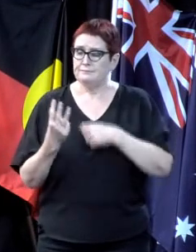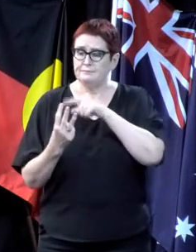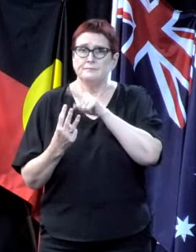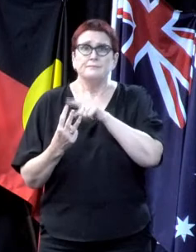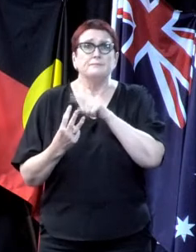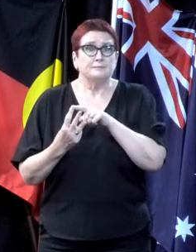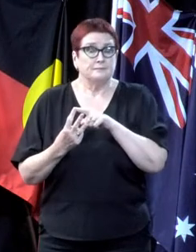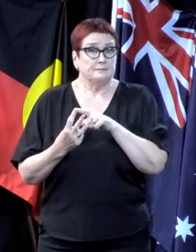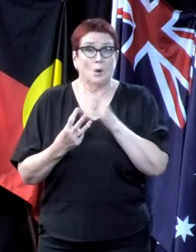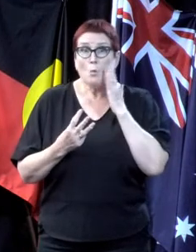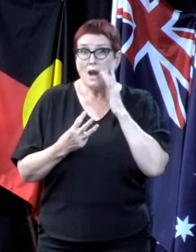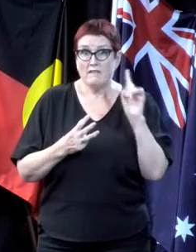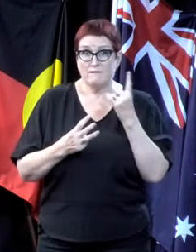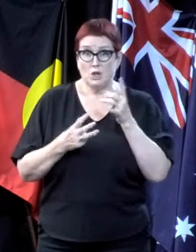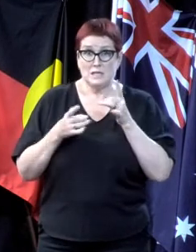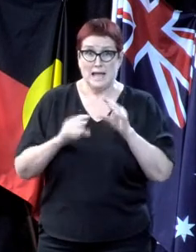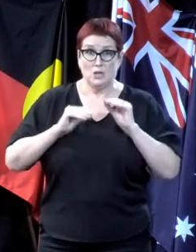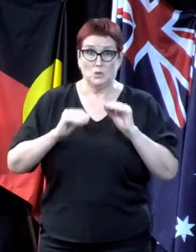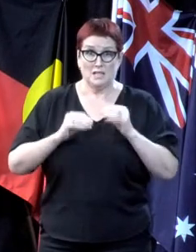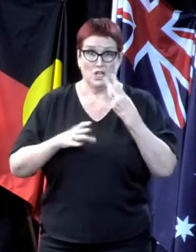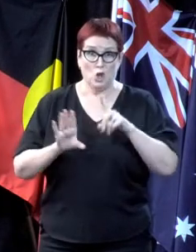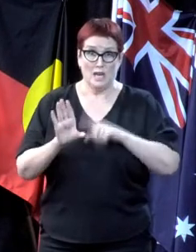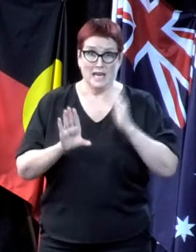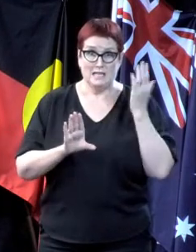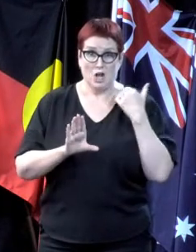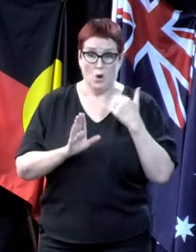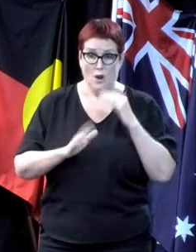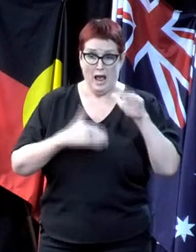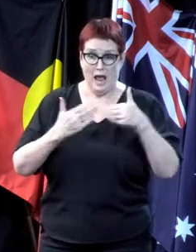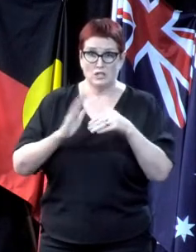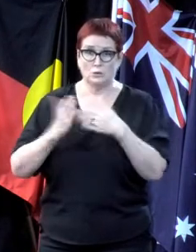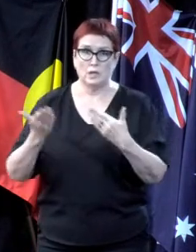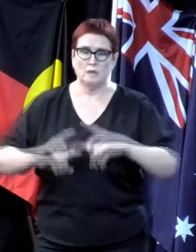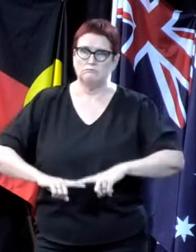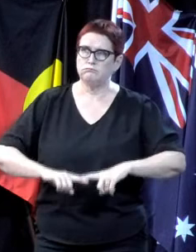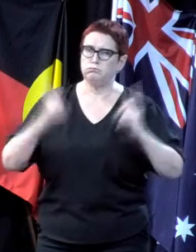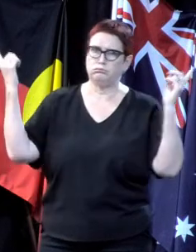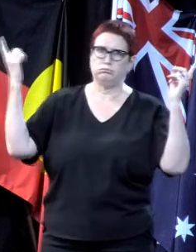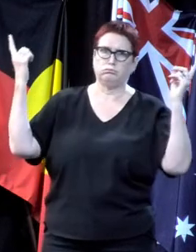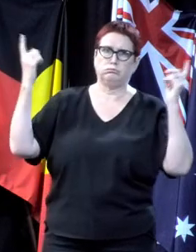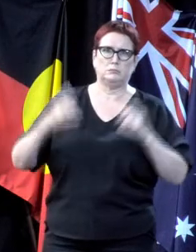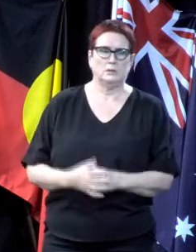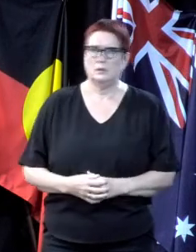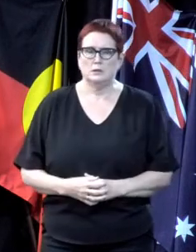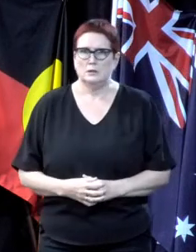beginning teaching 30 years ago. I was, rightly or wrongly, very much a solo teacher.